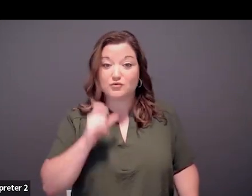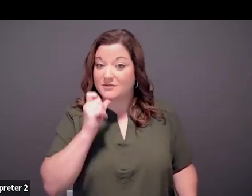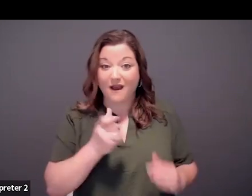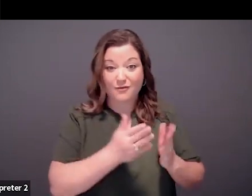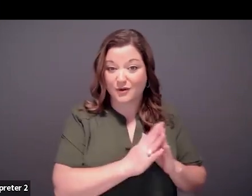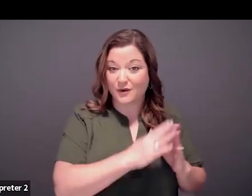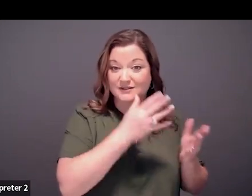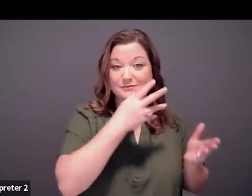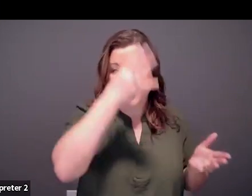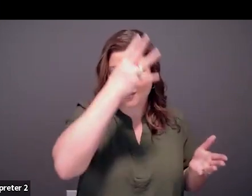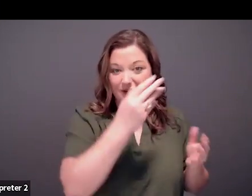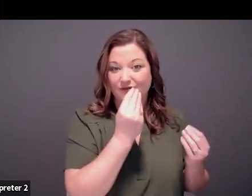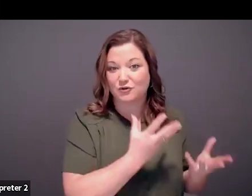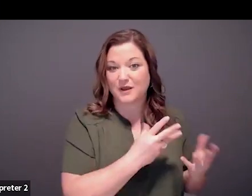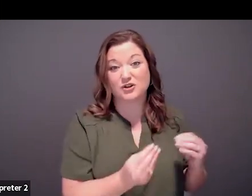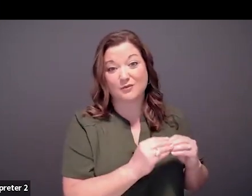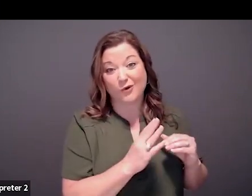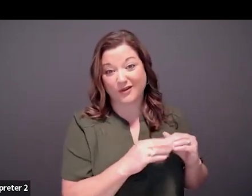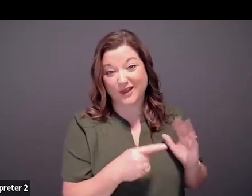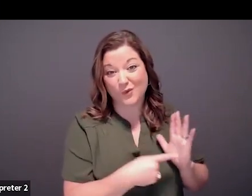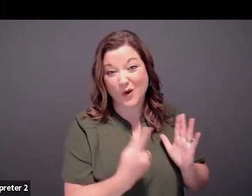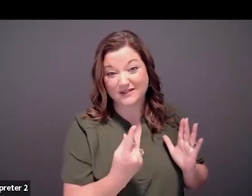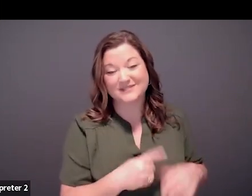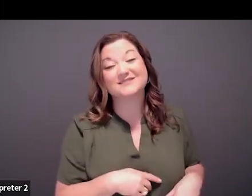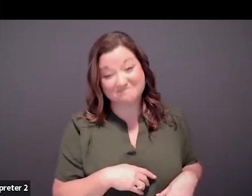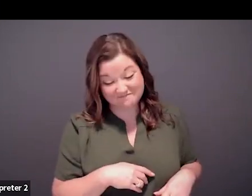more than once because that's part of redundant entry.